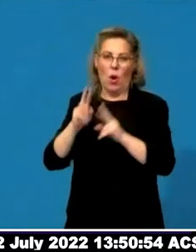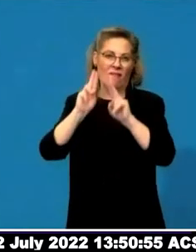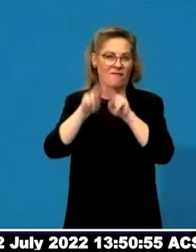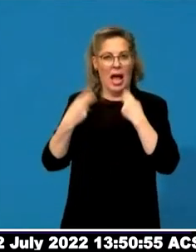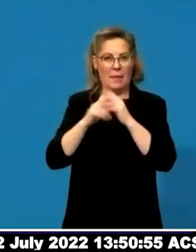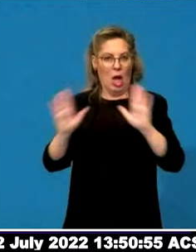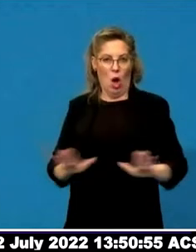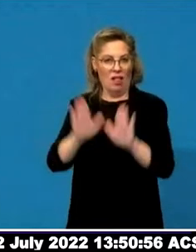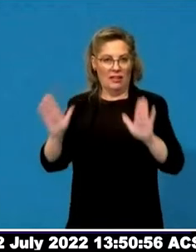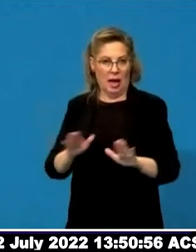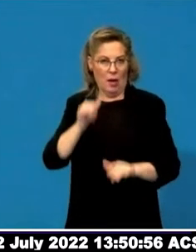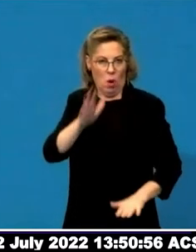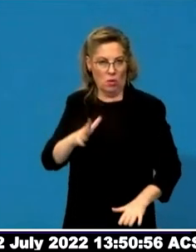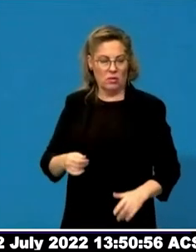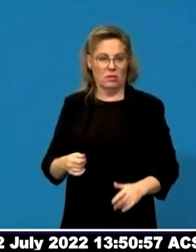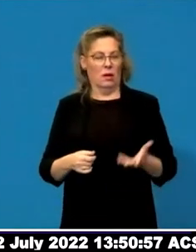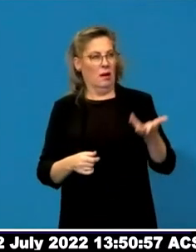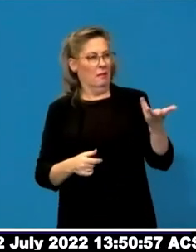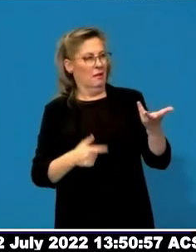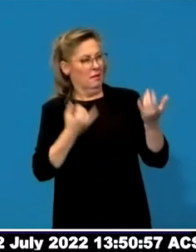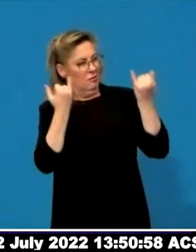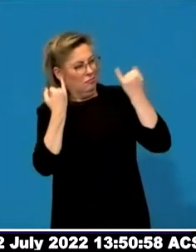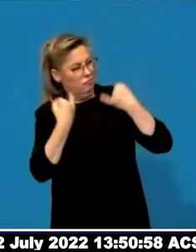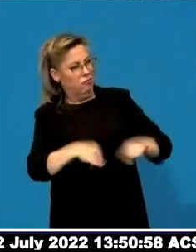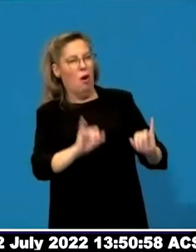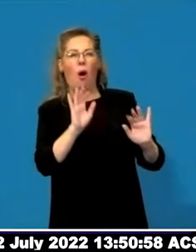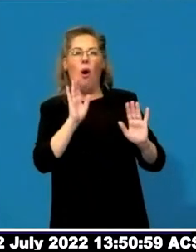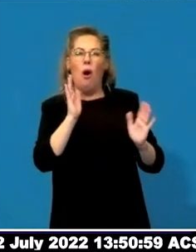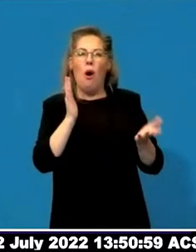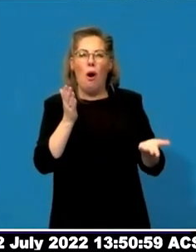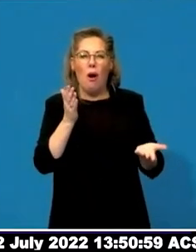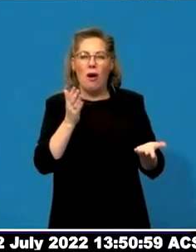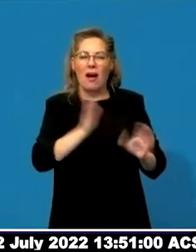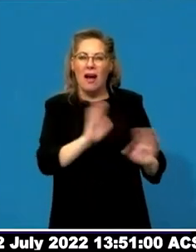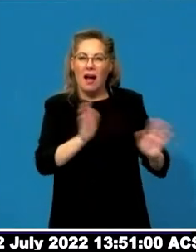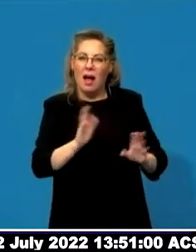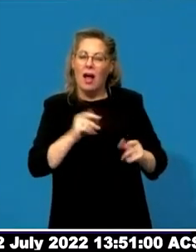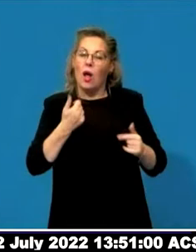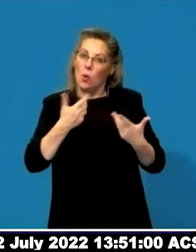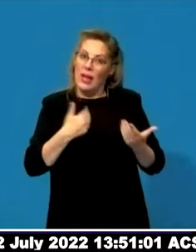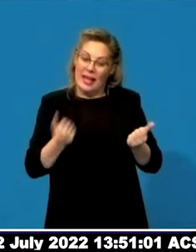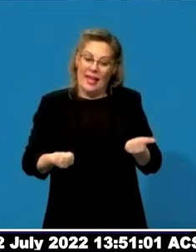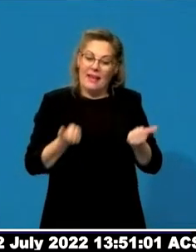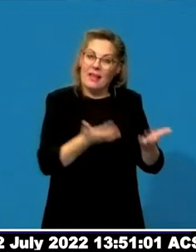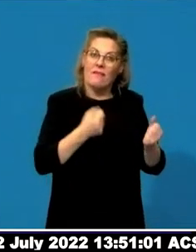we accommodate them, we provide three meals a day, we take them out and do a couple of really nice things